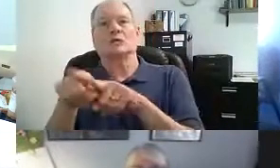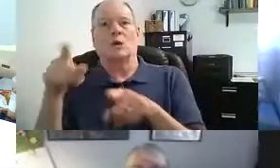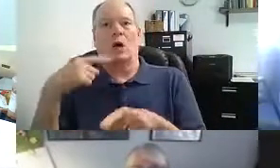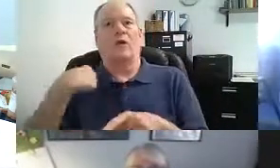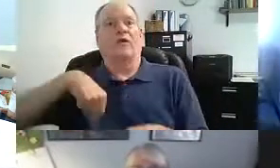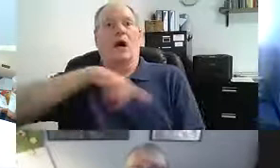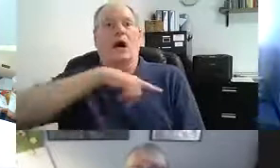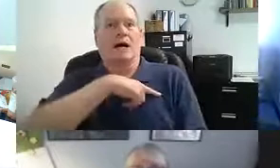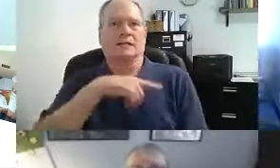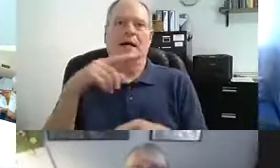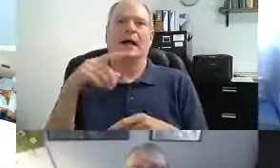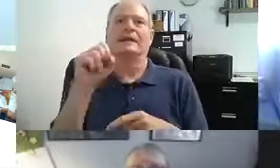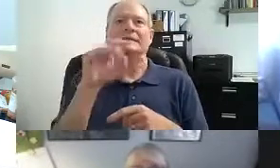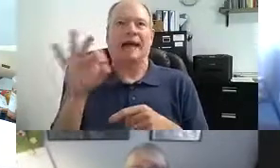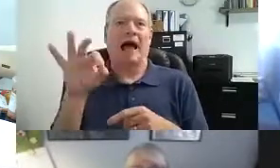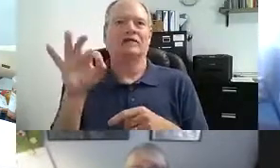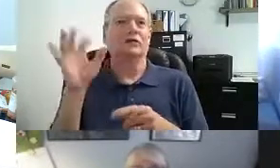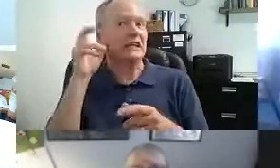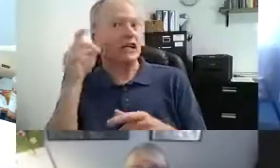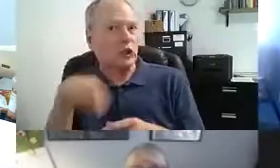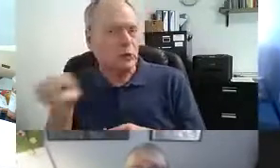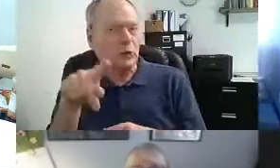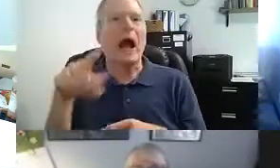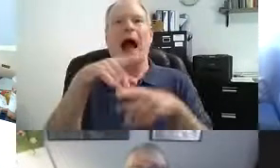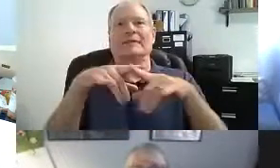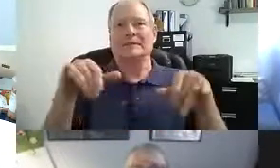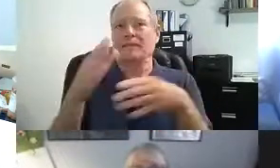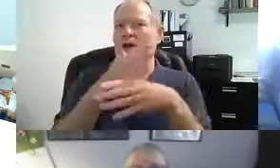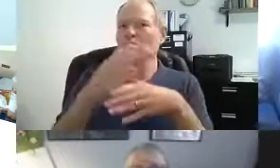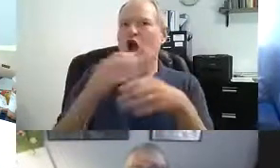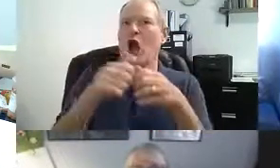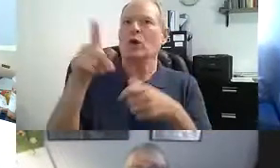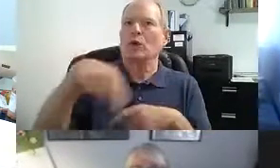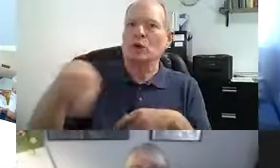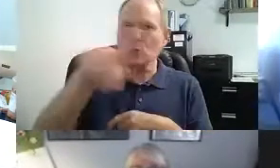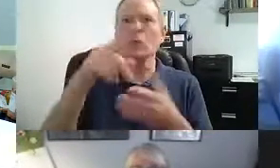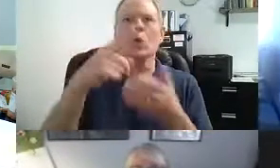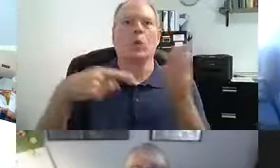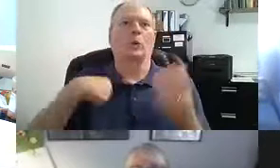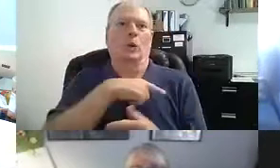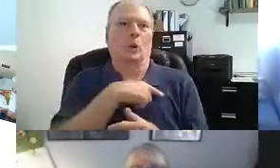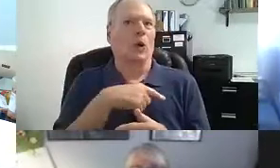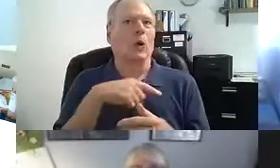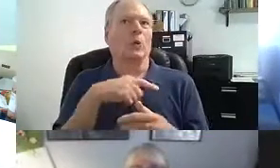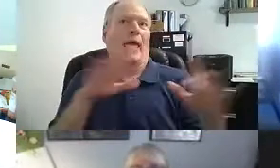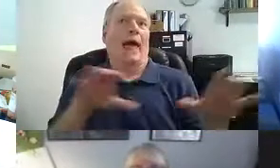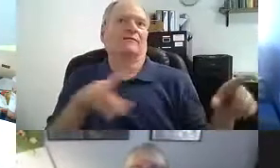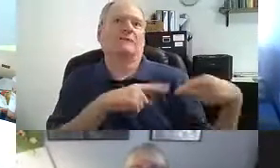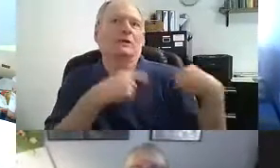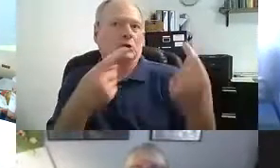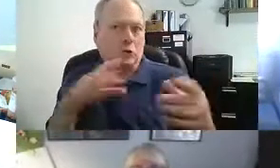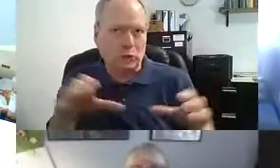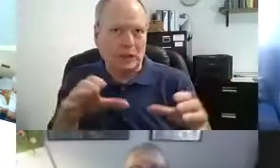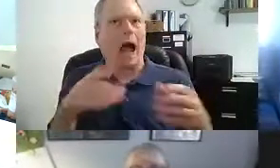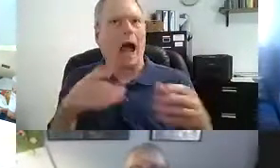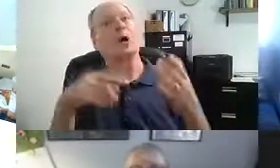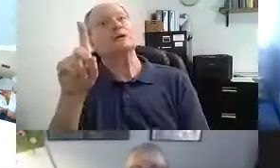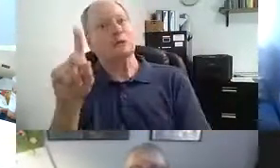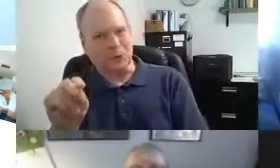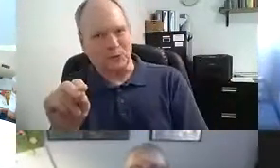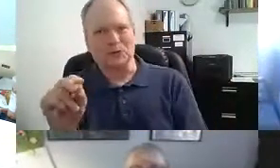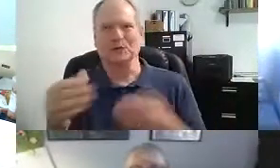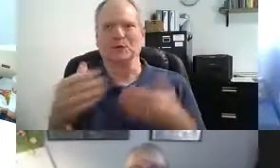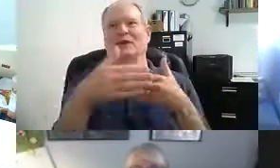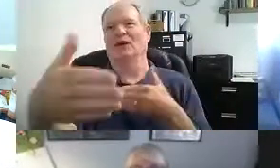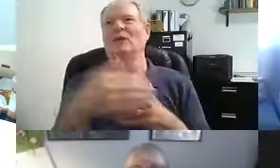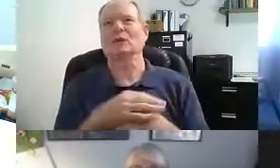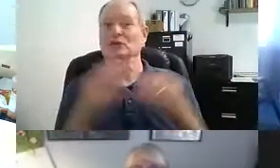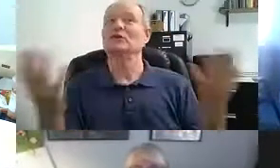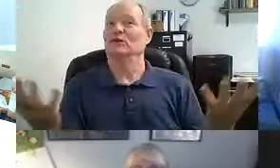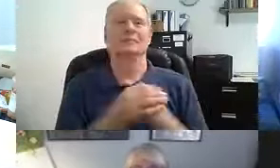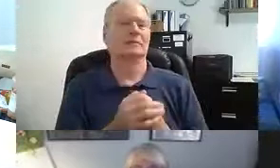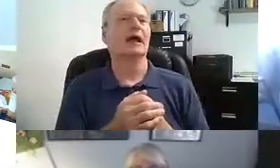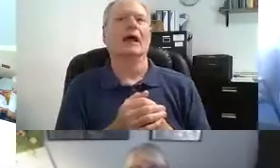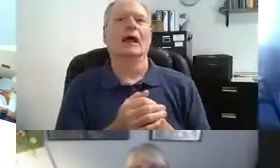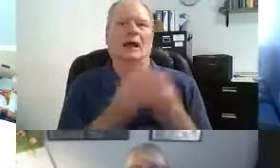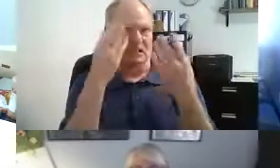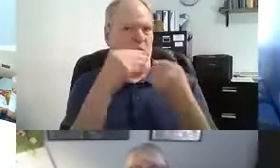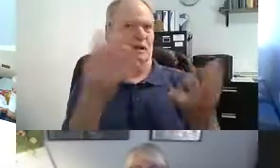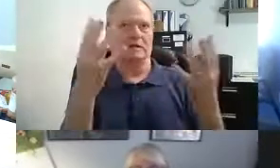for us staff to hear you. And we can share with you what we do and will do going forward.